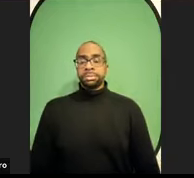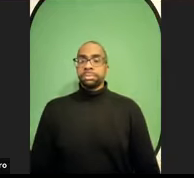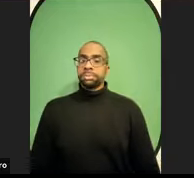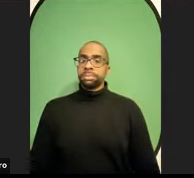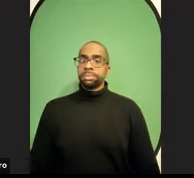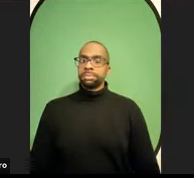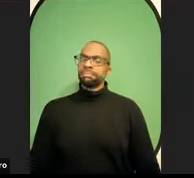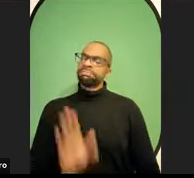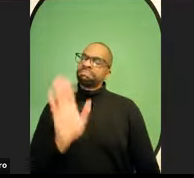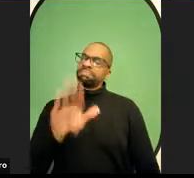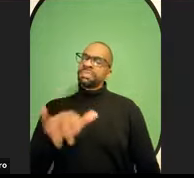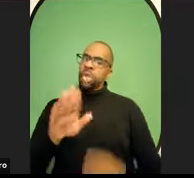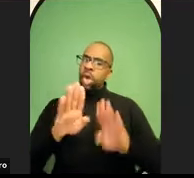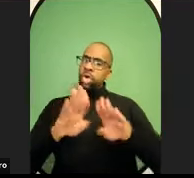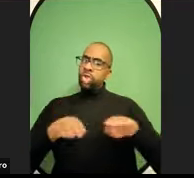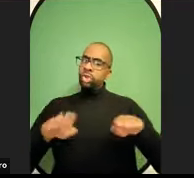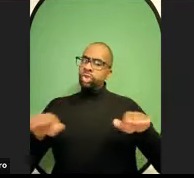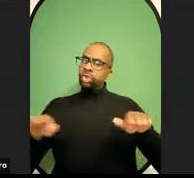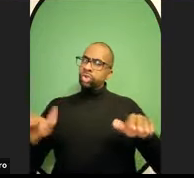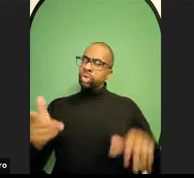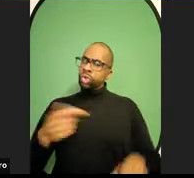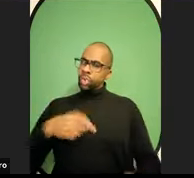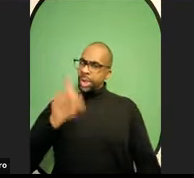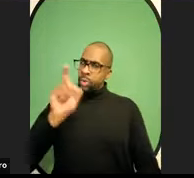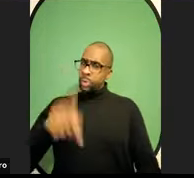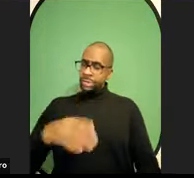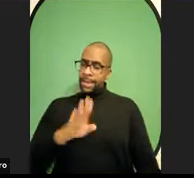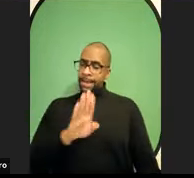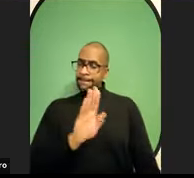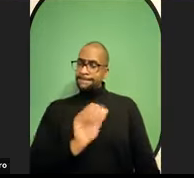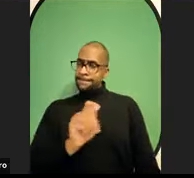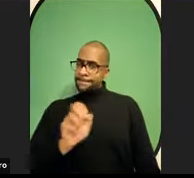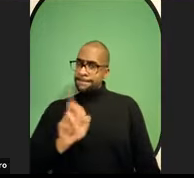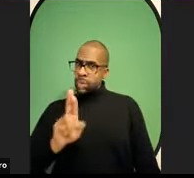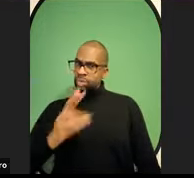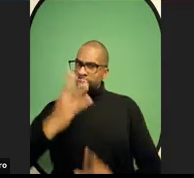Thank you.